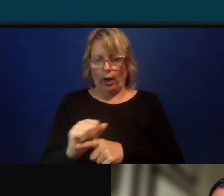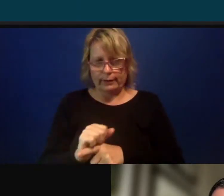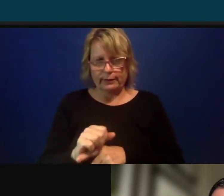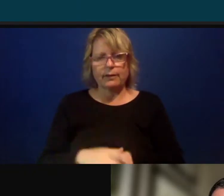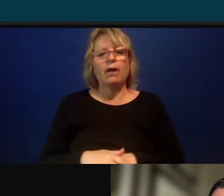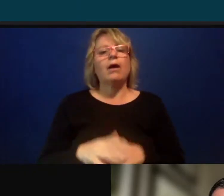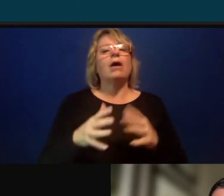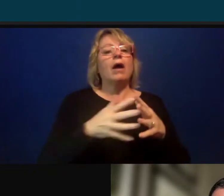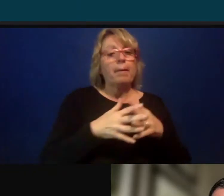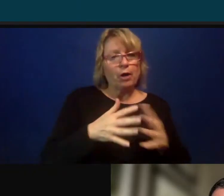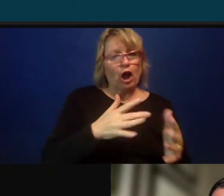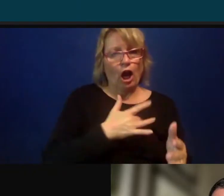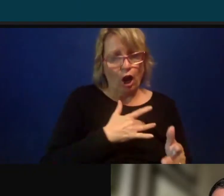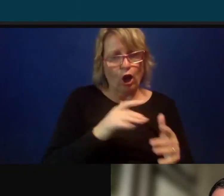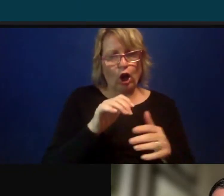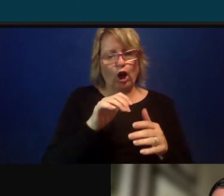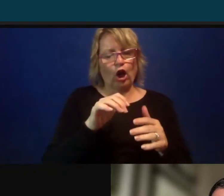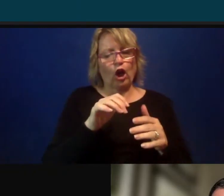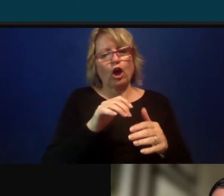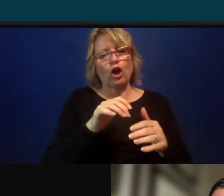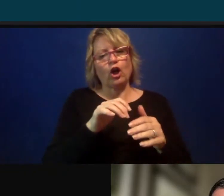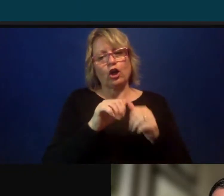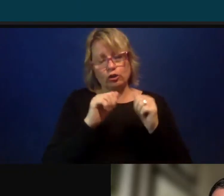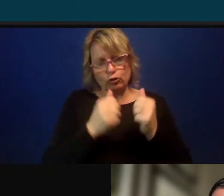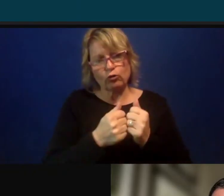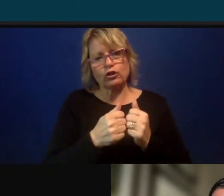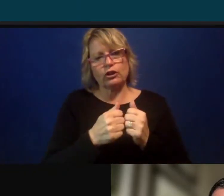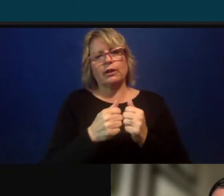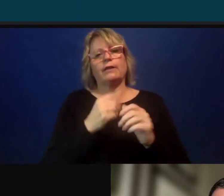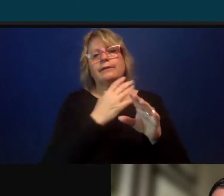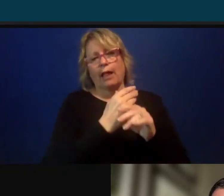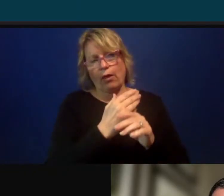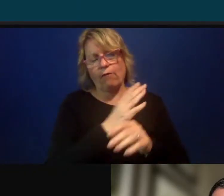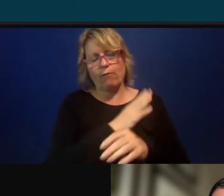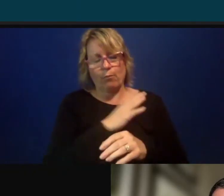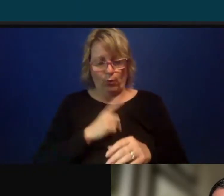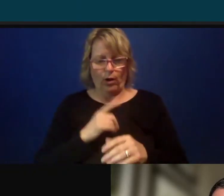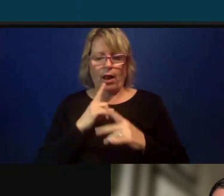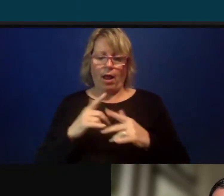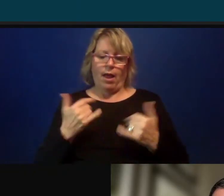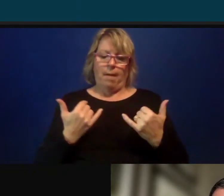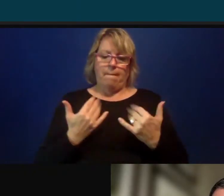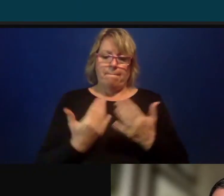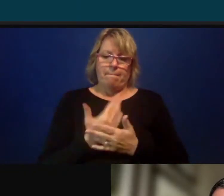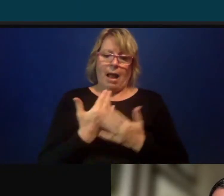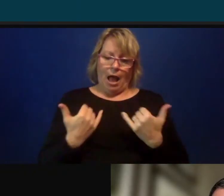Heart Association Telehealth Board, and Modern Healthcare has repeatedly recognized him as one